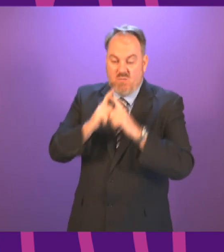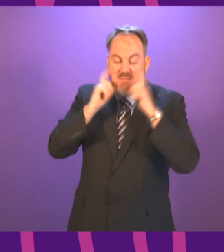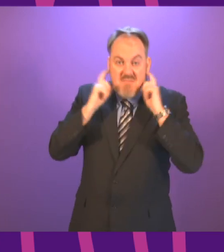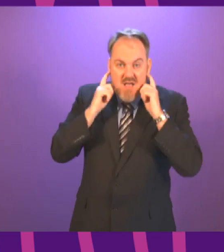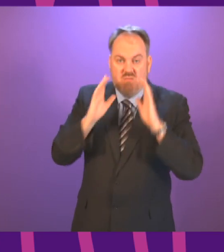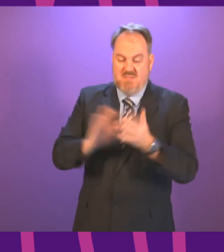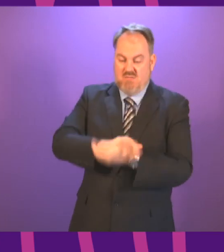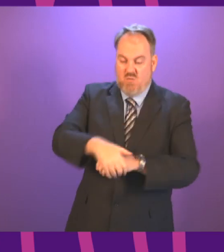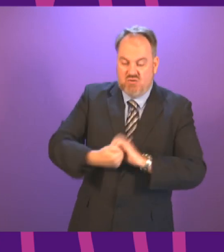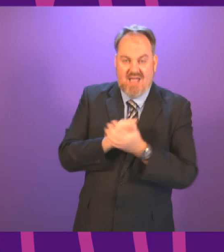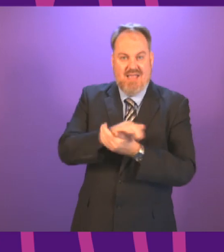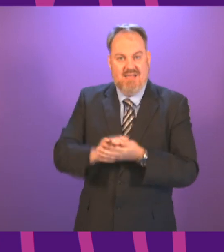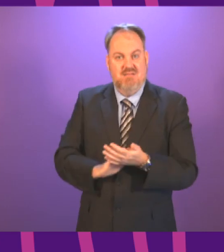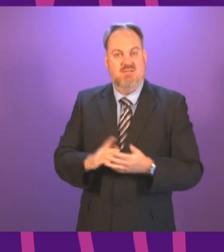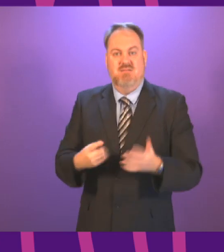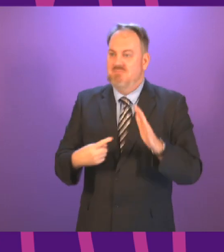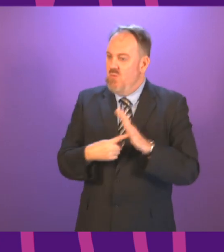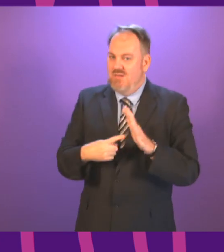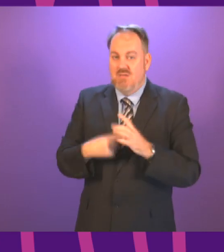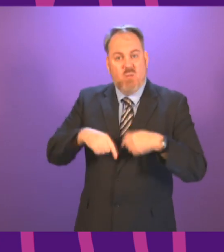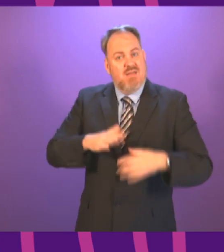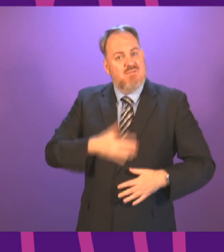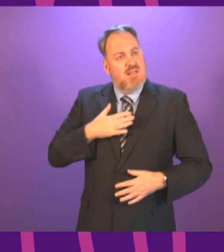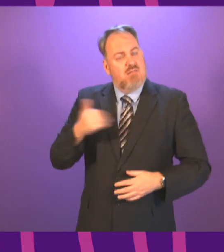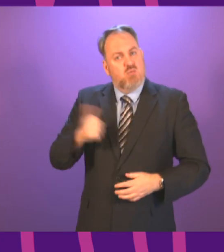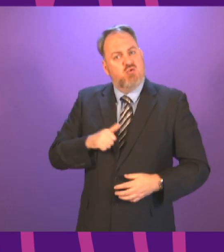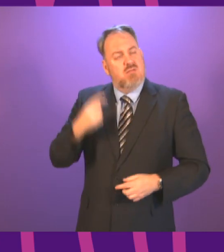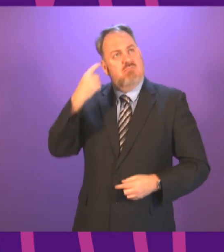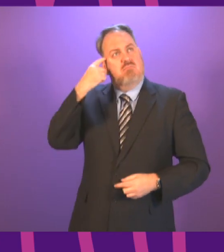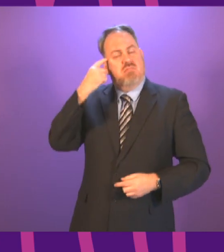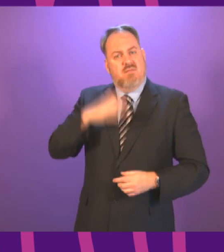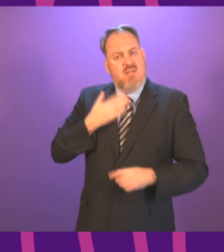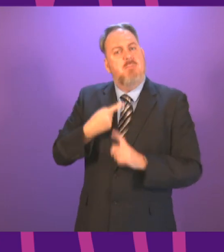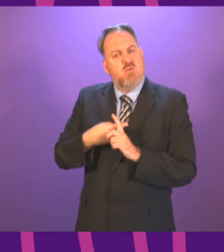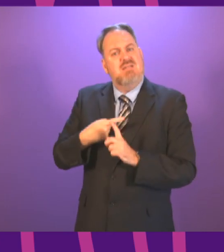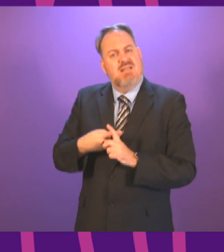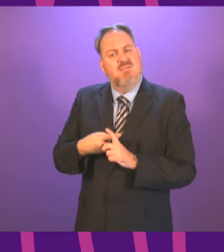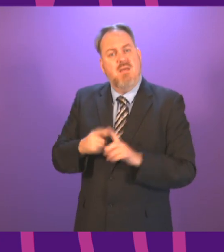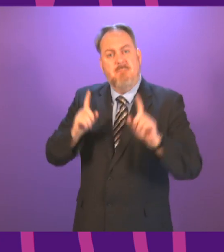is that that is having a positive impact, which should give us all some cautious hope.